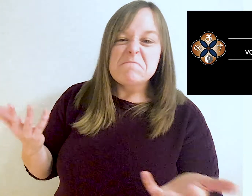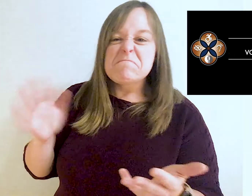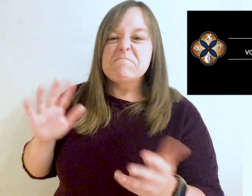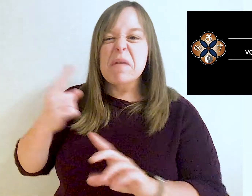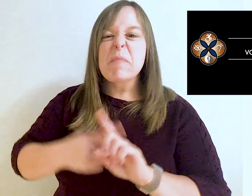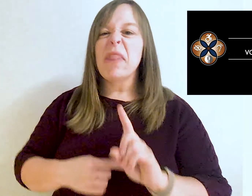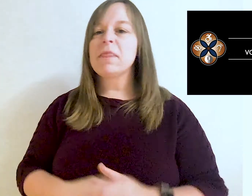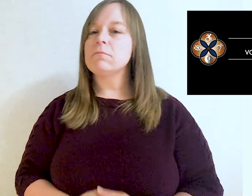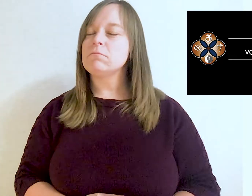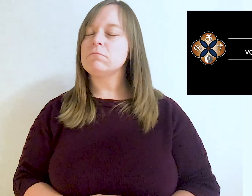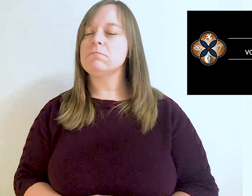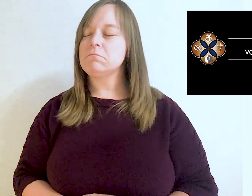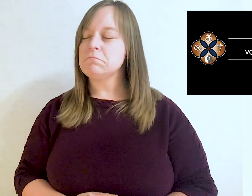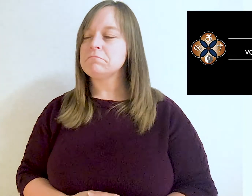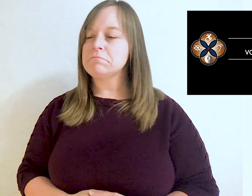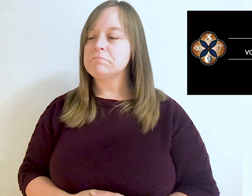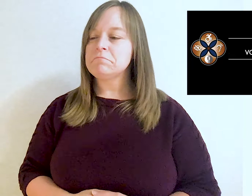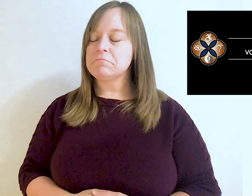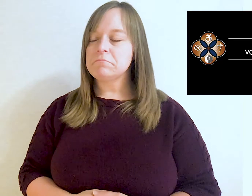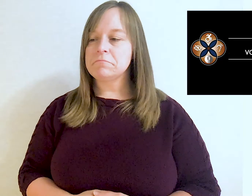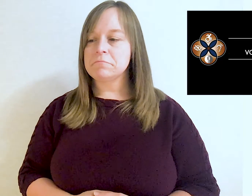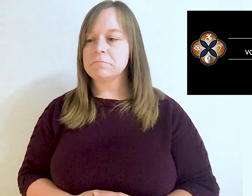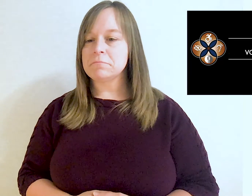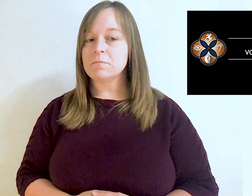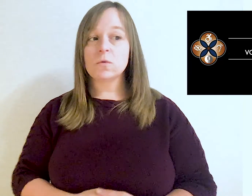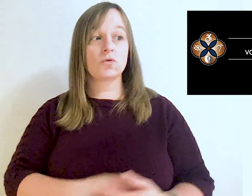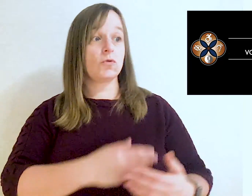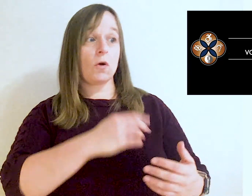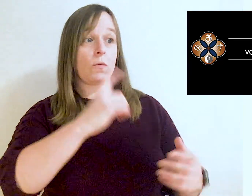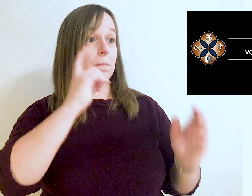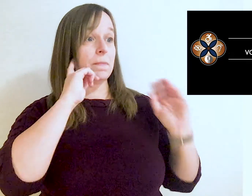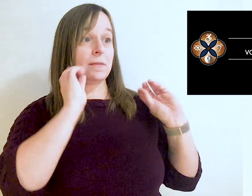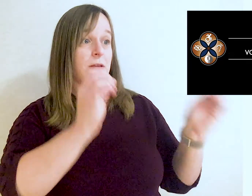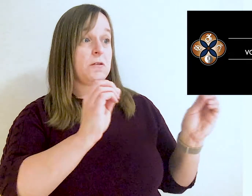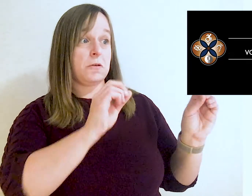month is is a fair amount of time to give them. K: And so, if they're not getting a response..